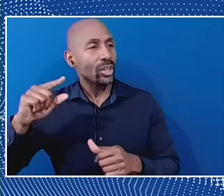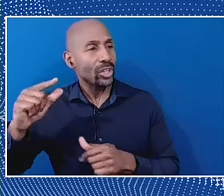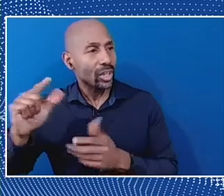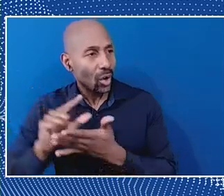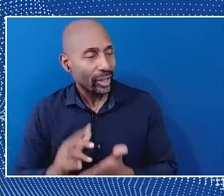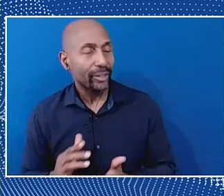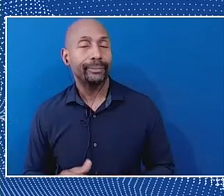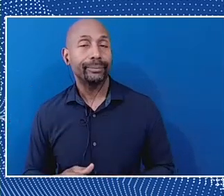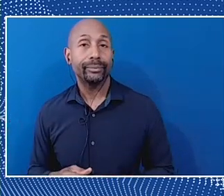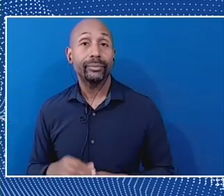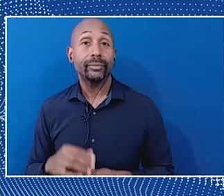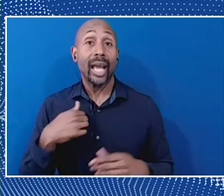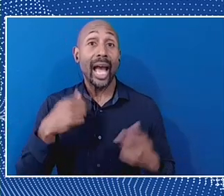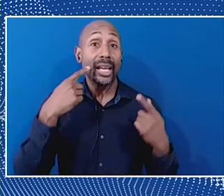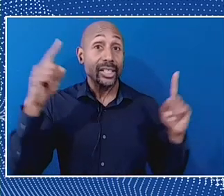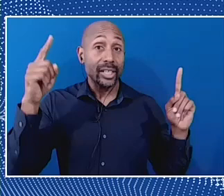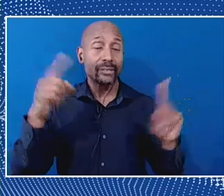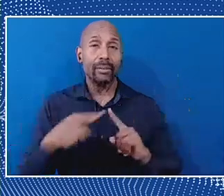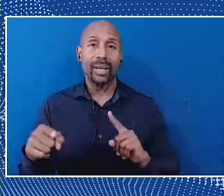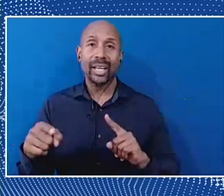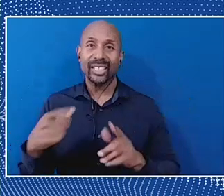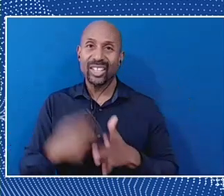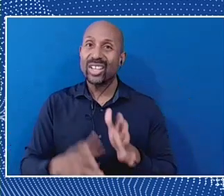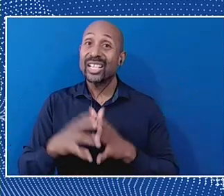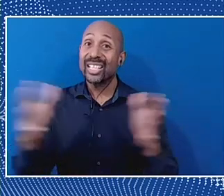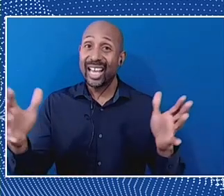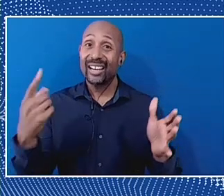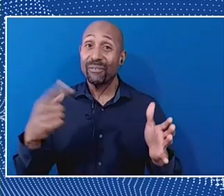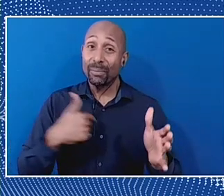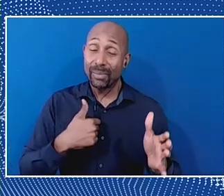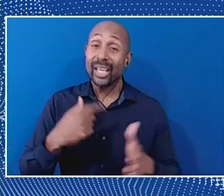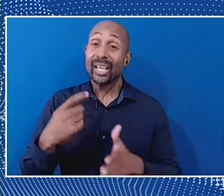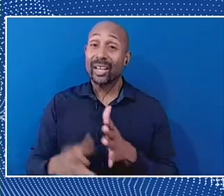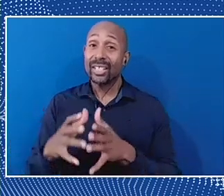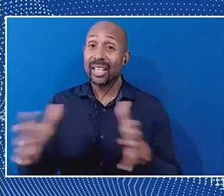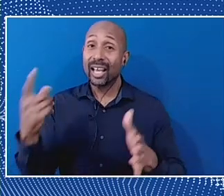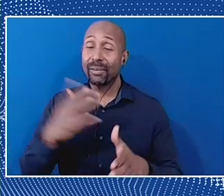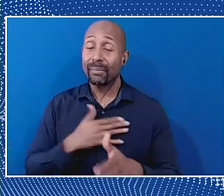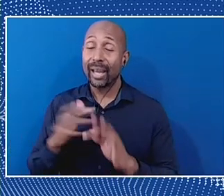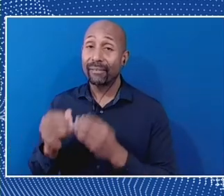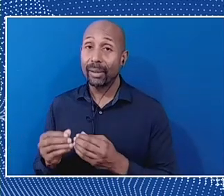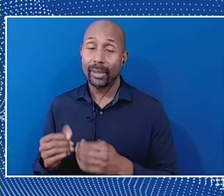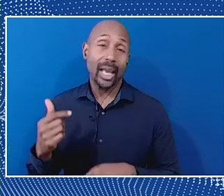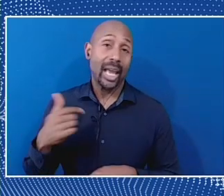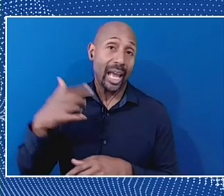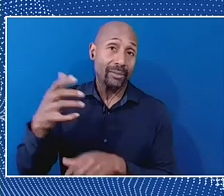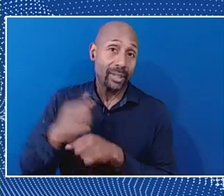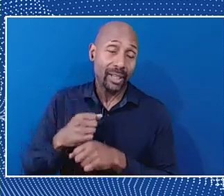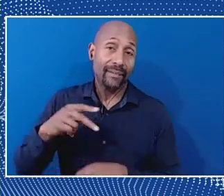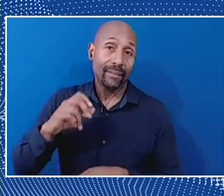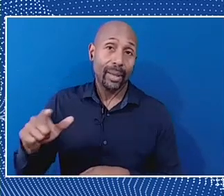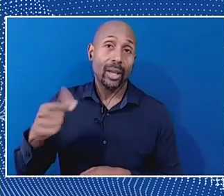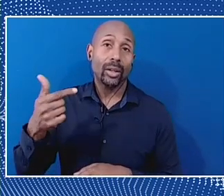for me and my family. Just by receiving the Pell Grant, which helped secure my degree and the unwavering